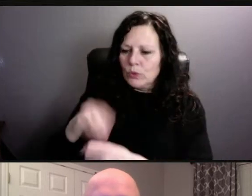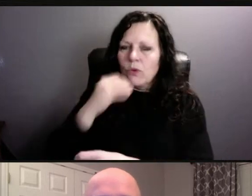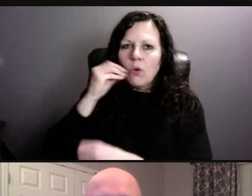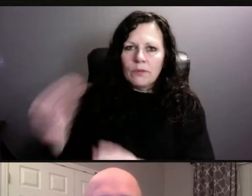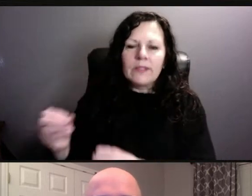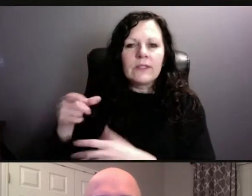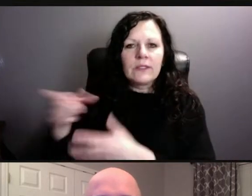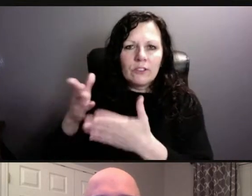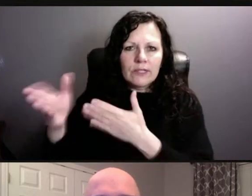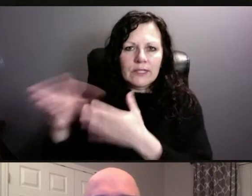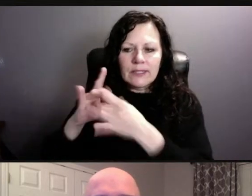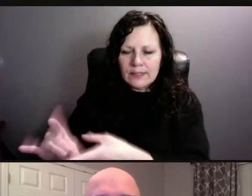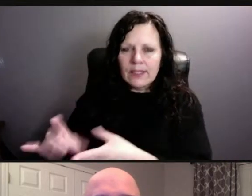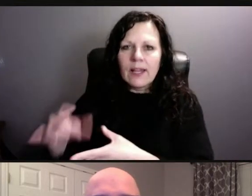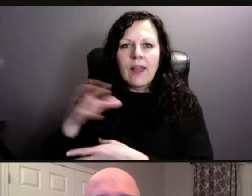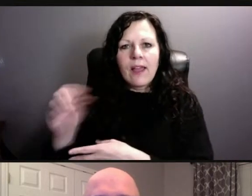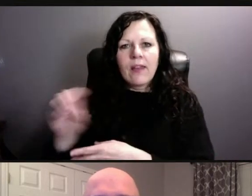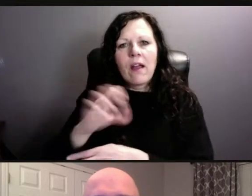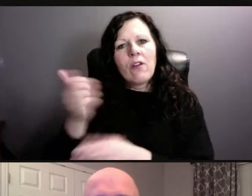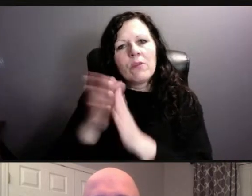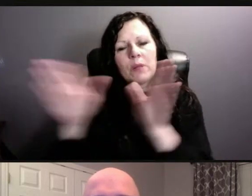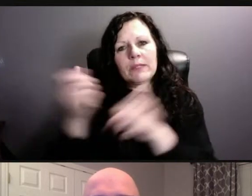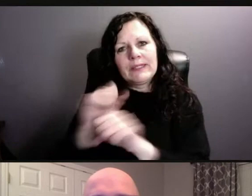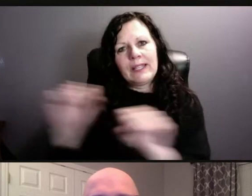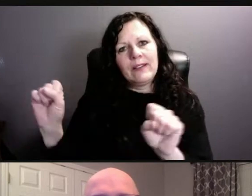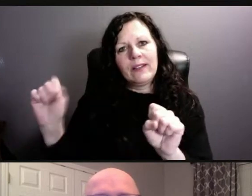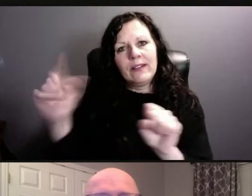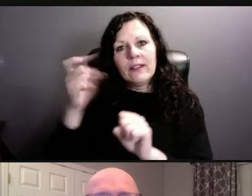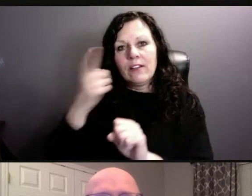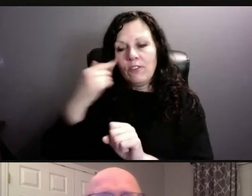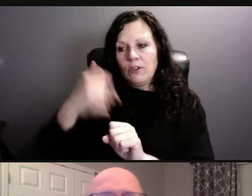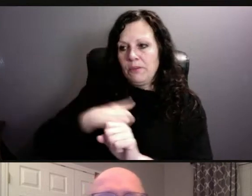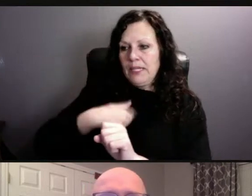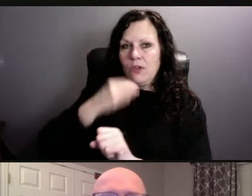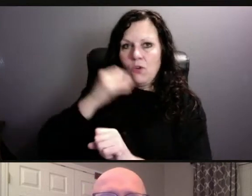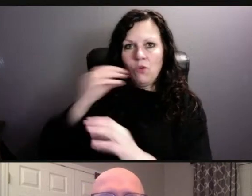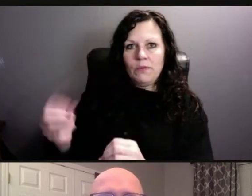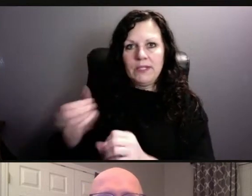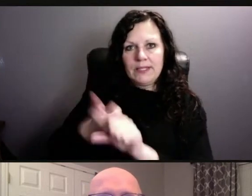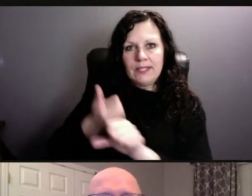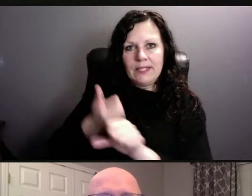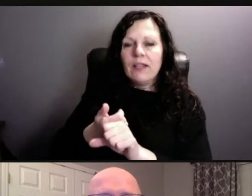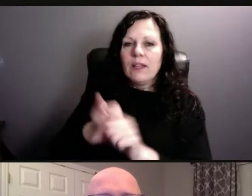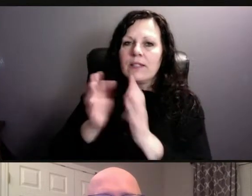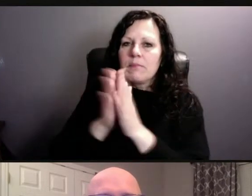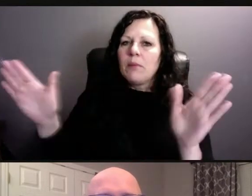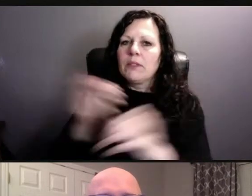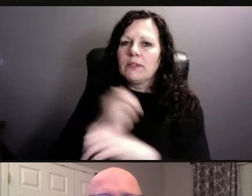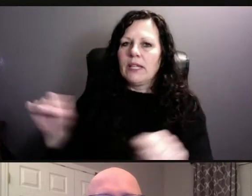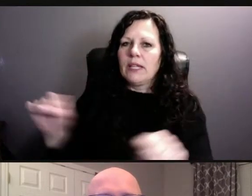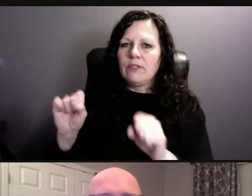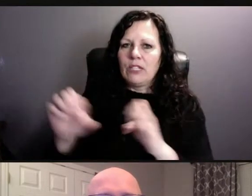SO I WOULD LOVE TO SEE A LEVY OPTION THAT INCLUDES HOMELESSNESS RELATED SERVICES